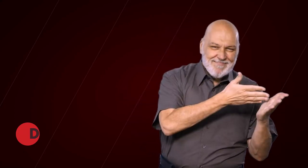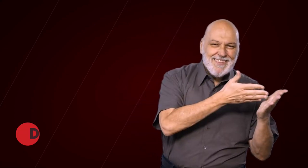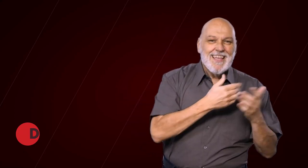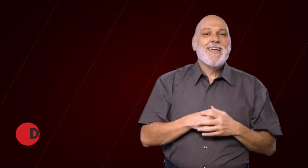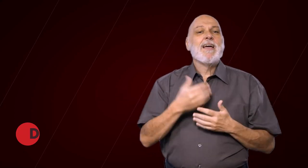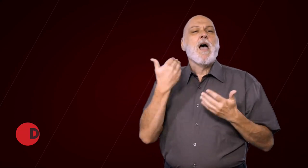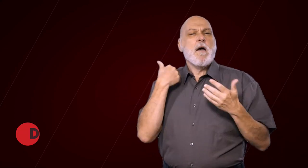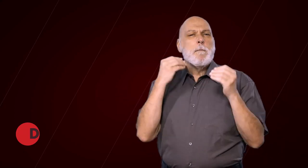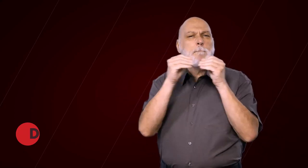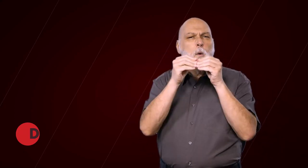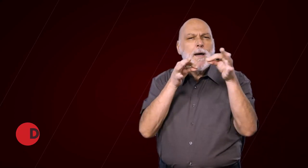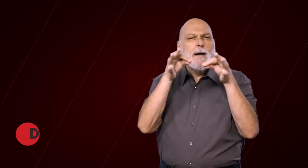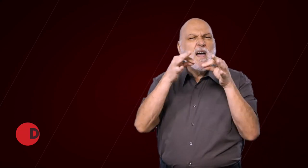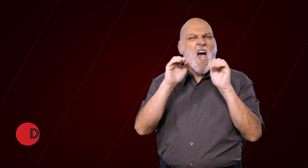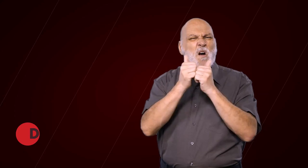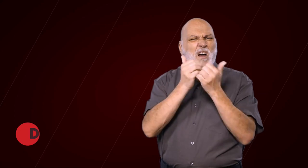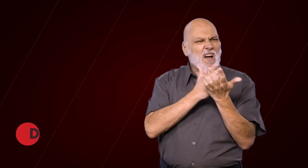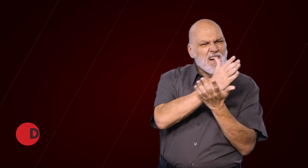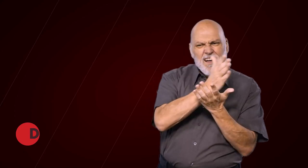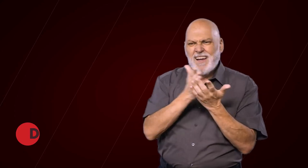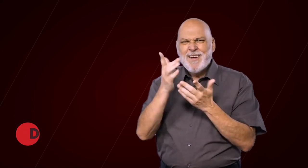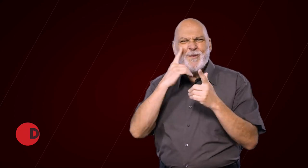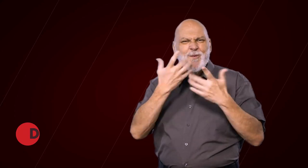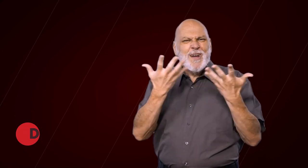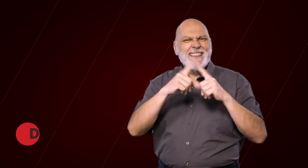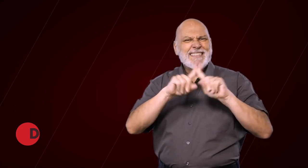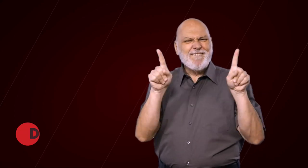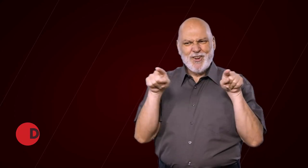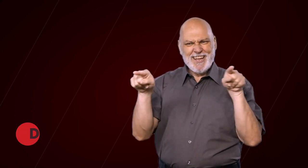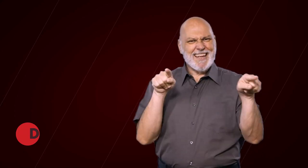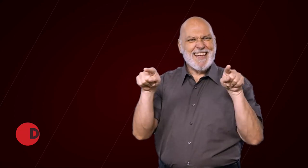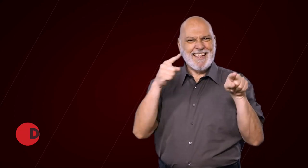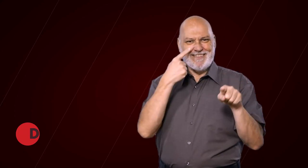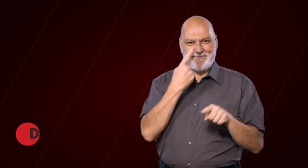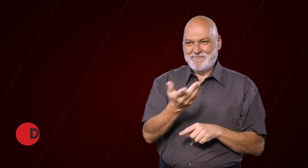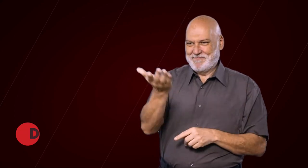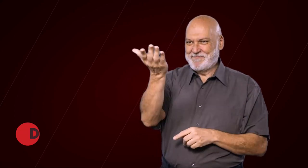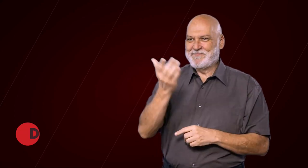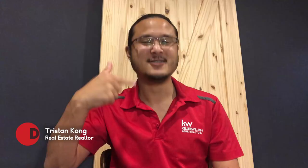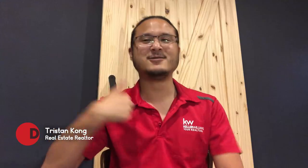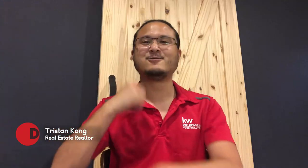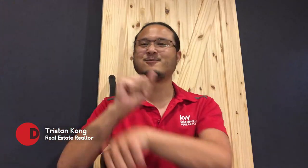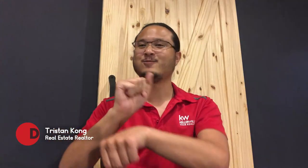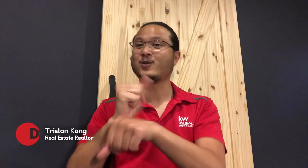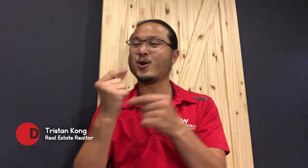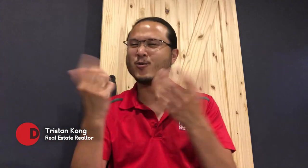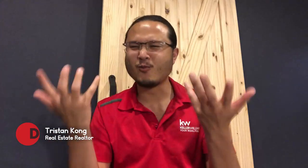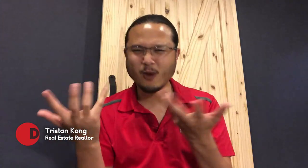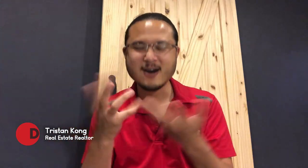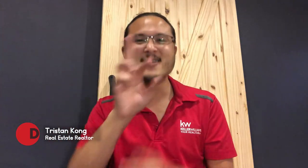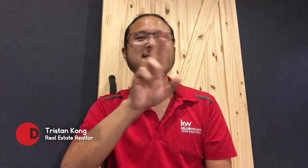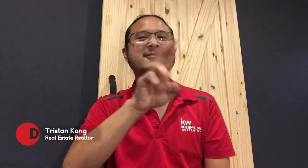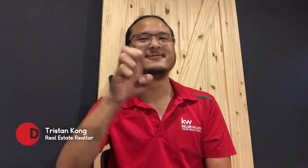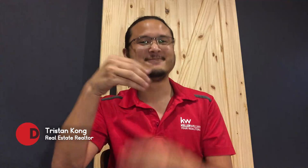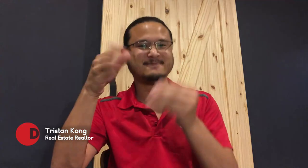Let’s take a look at these different paths: I work as a realtor.